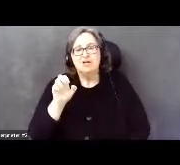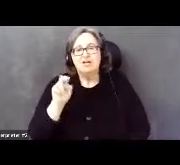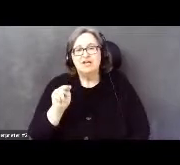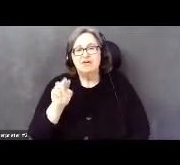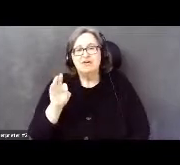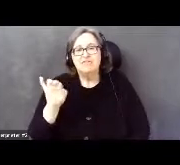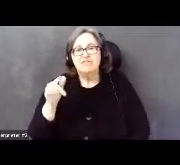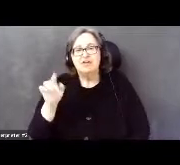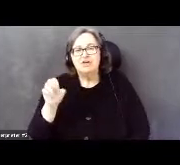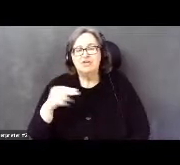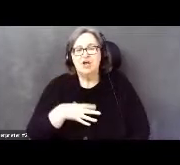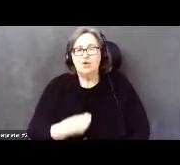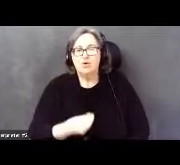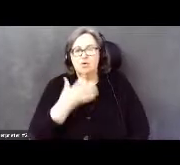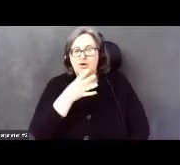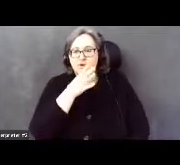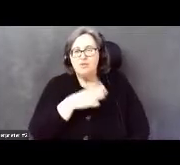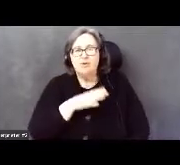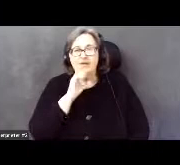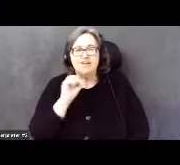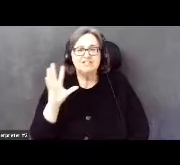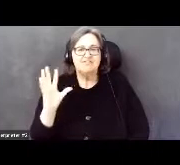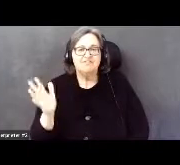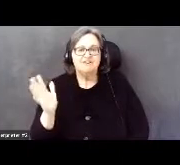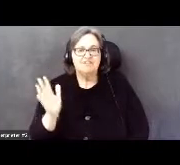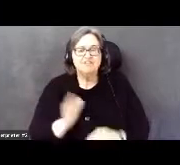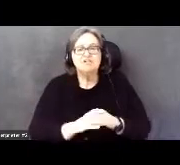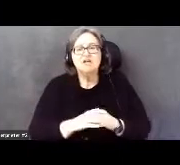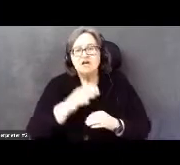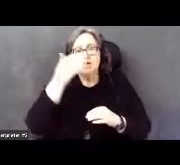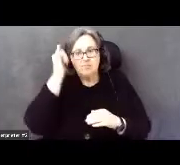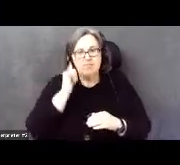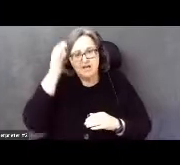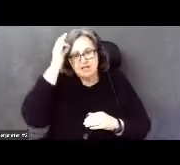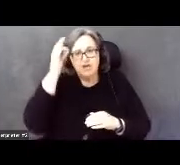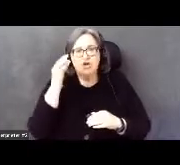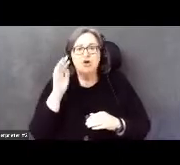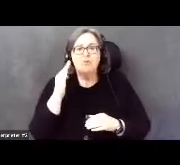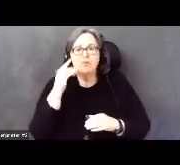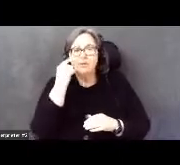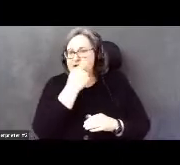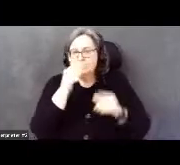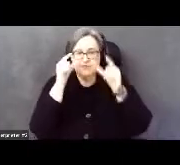I'm a Caucasian woman in my 50's with blonder hair, blue eyes, and brown glasses. I'm wearing